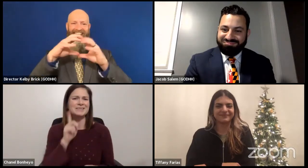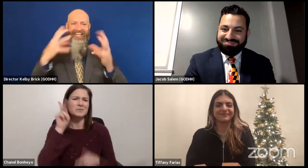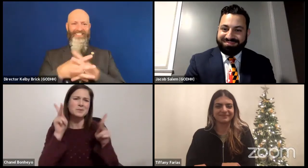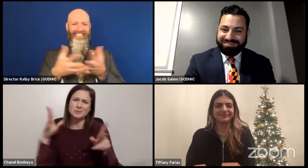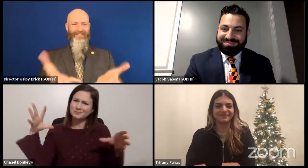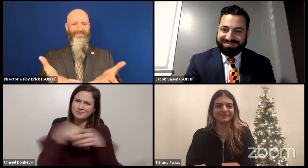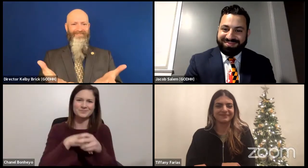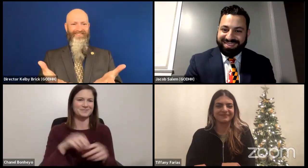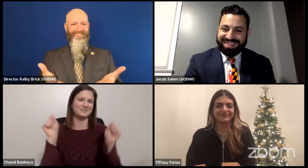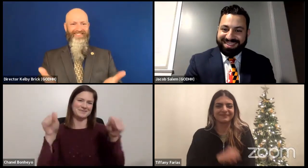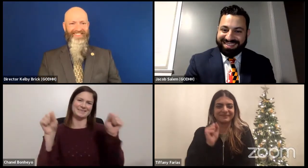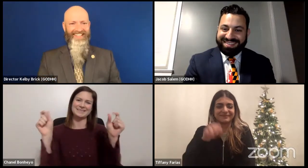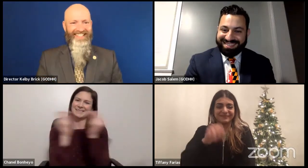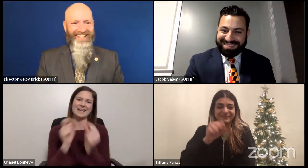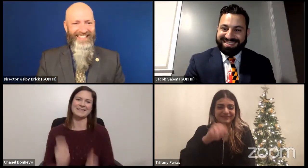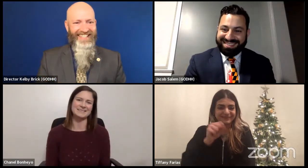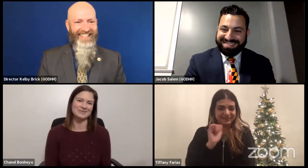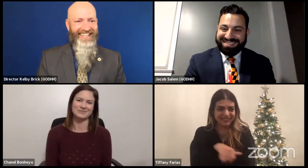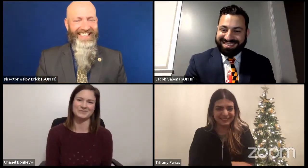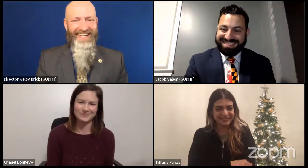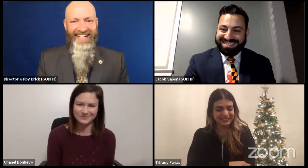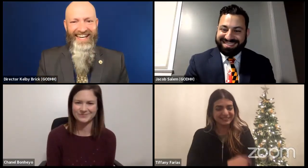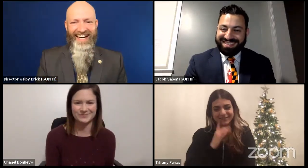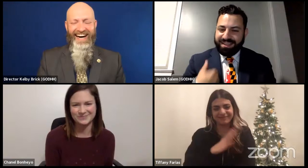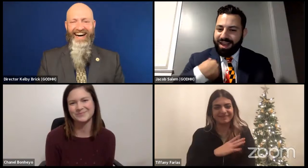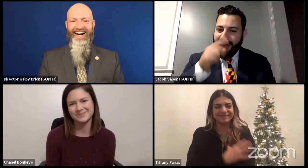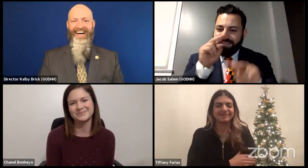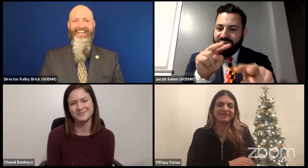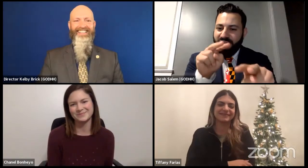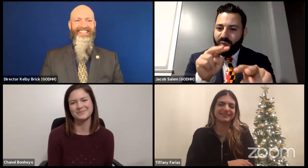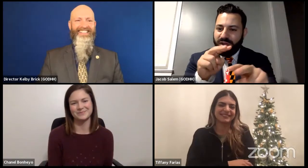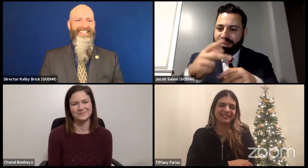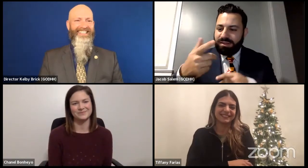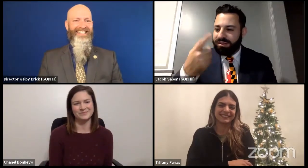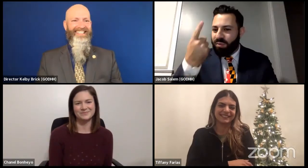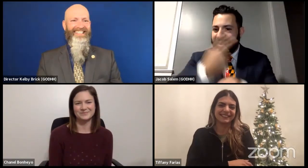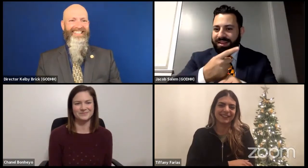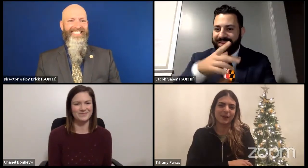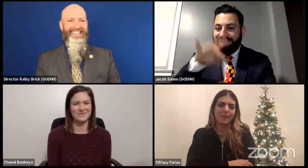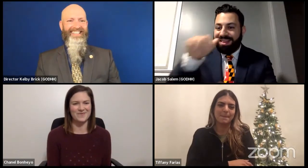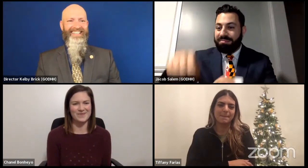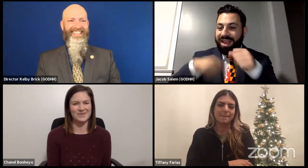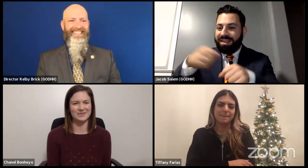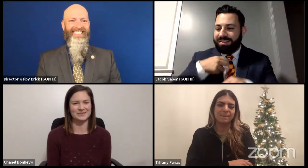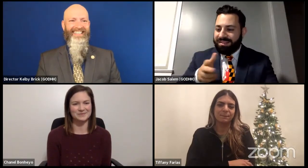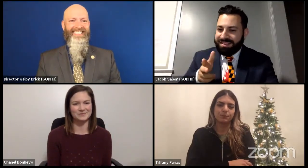area. So there's so much of the Deaf ecosystem involved in this.